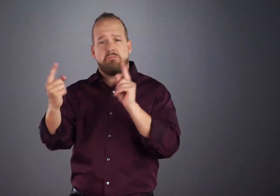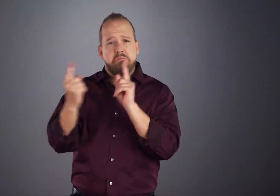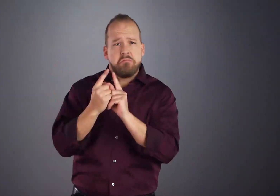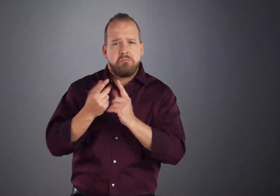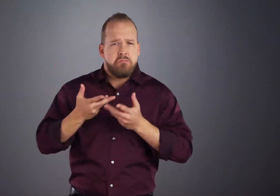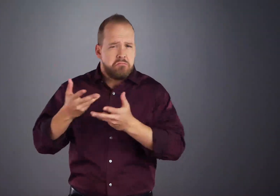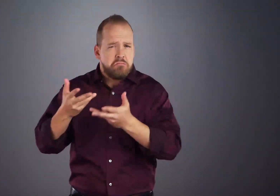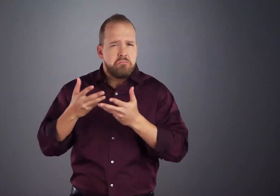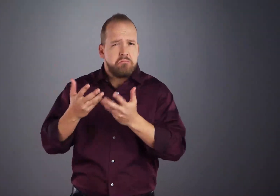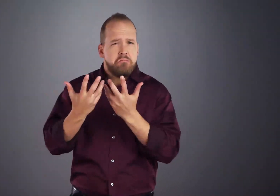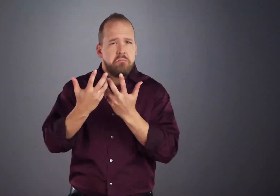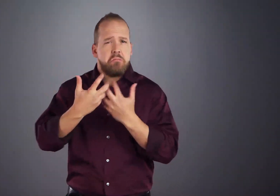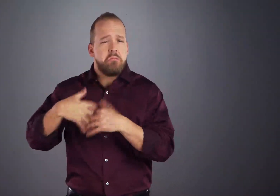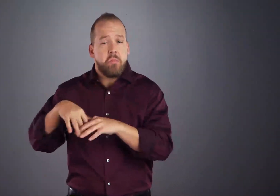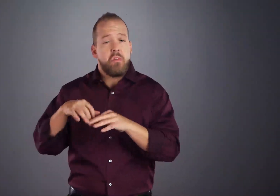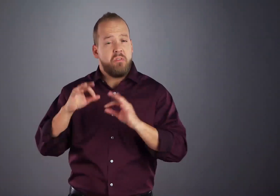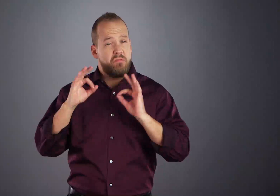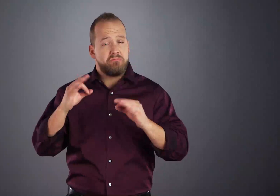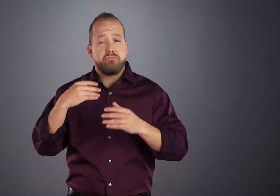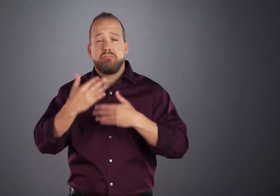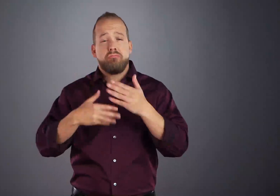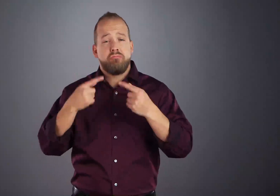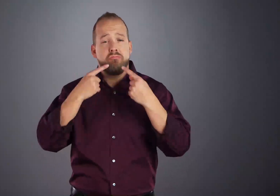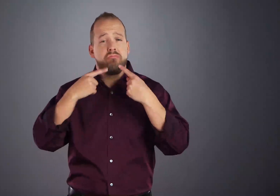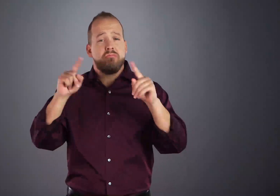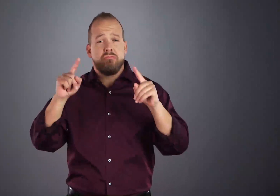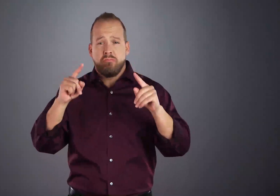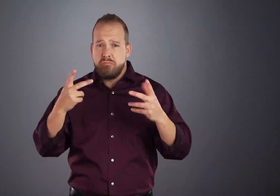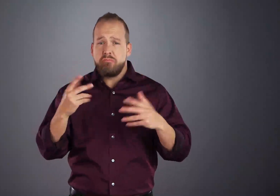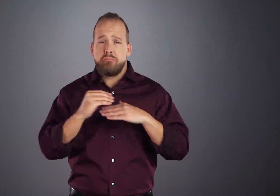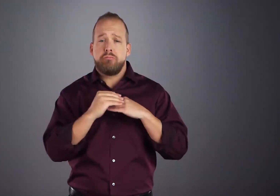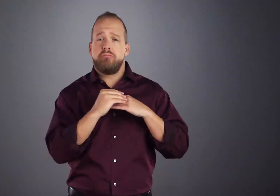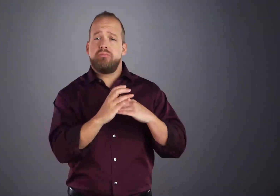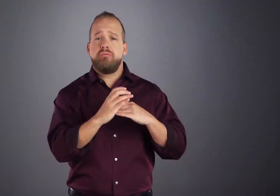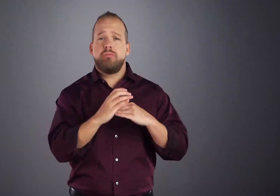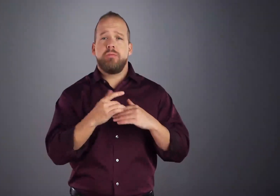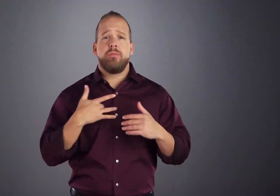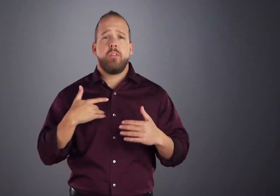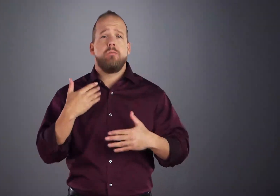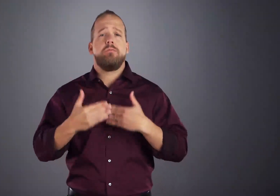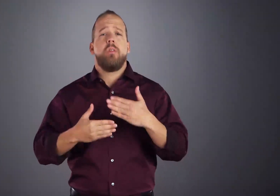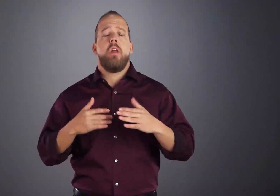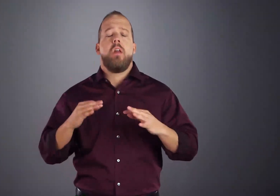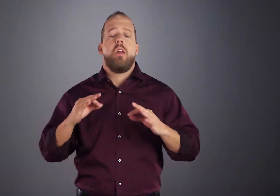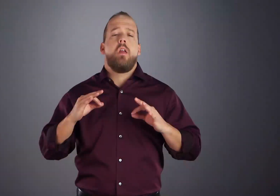By the following spring we were living in our accustomed style.